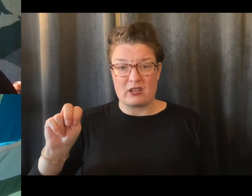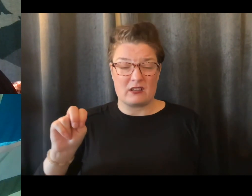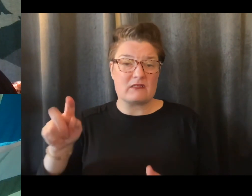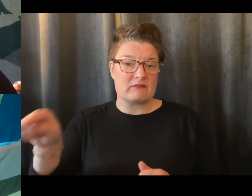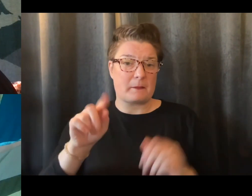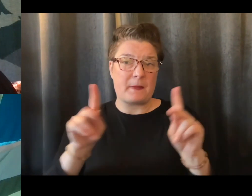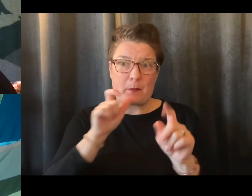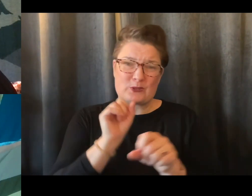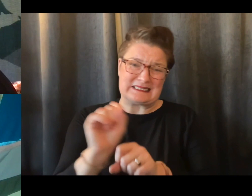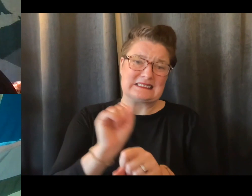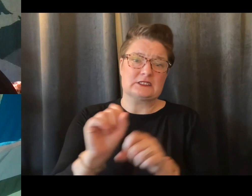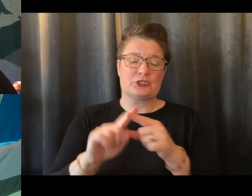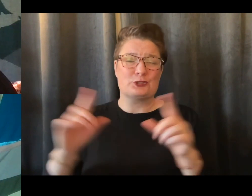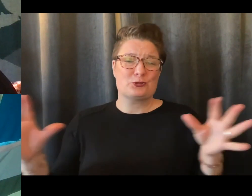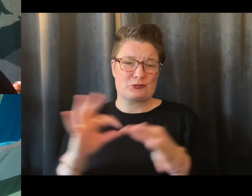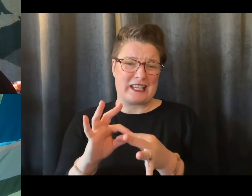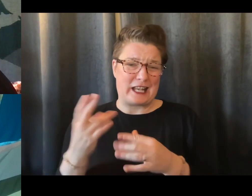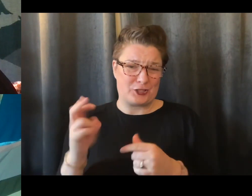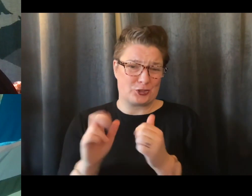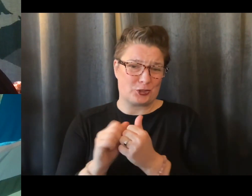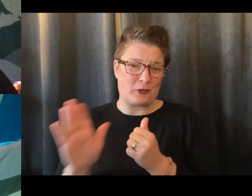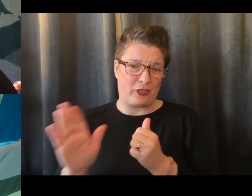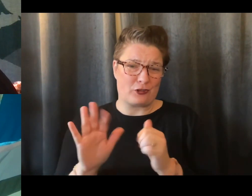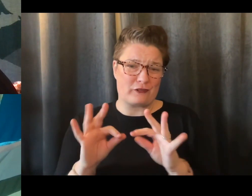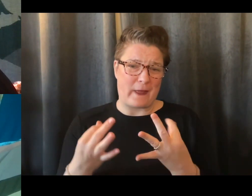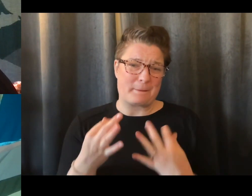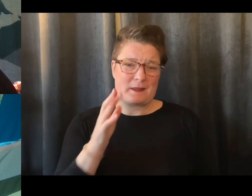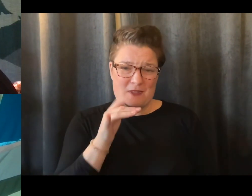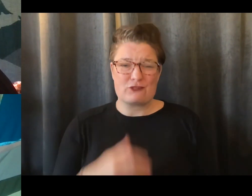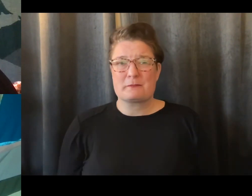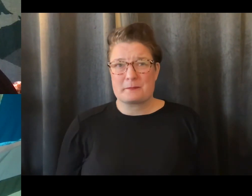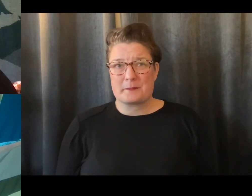I just want to say that, um, well, one of the names for the, for